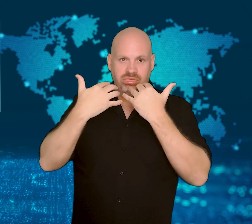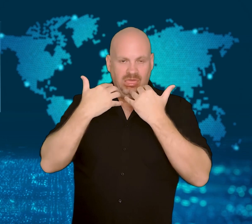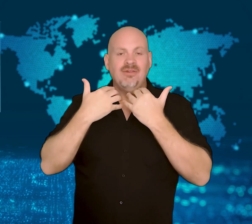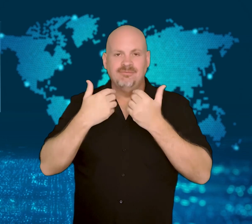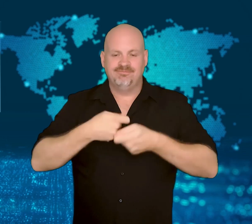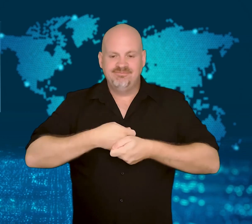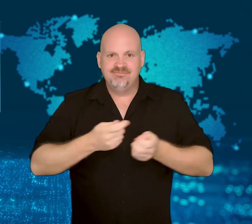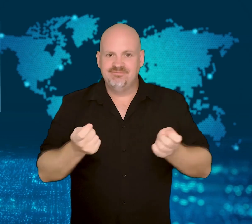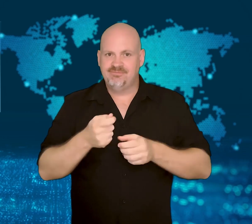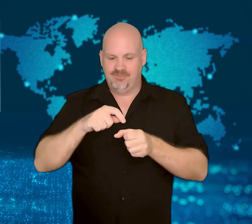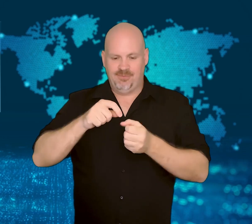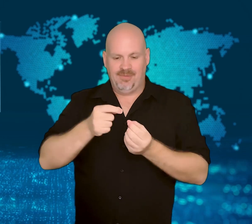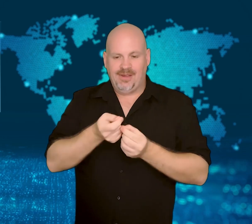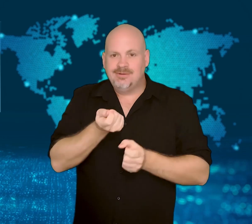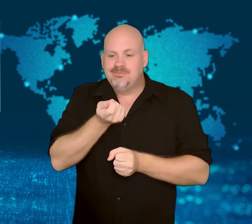a radiation leak.